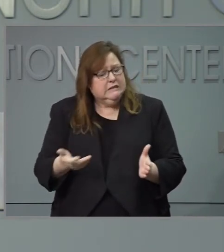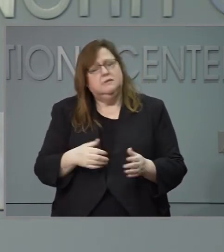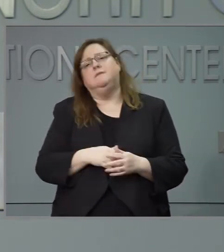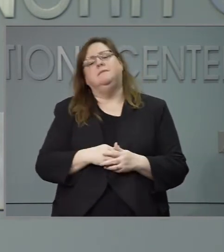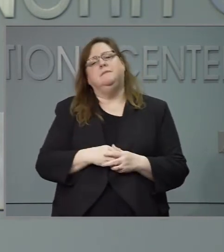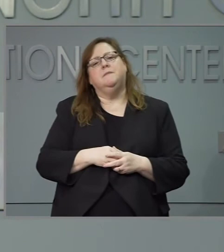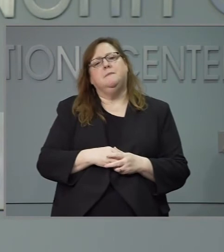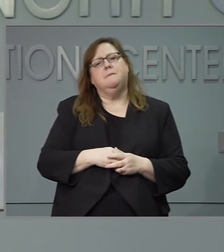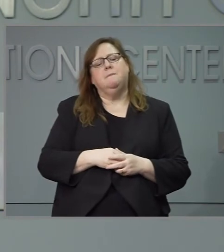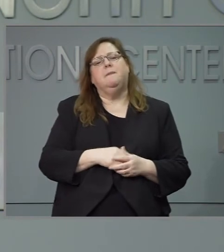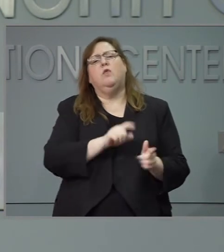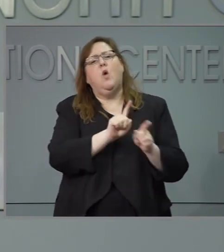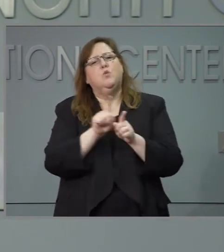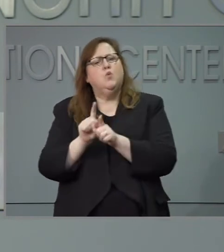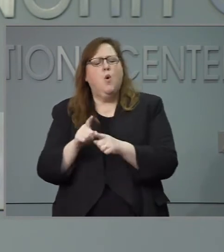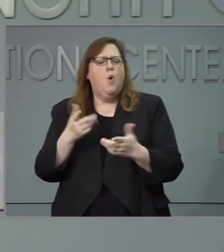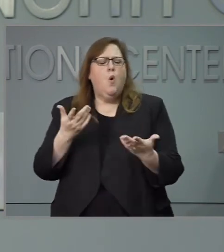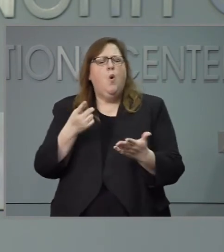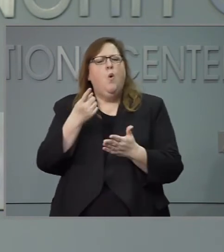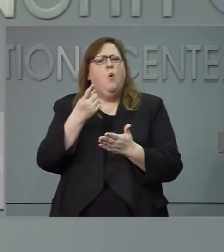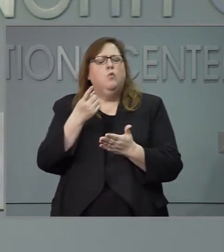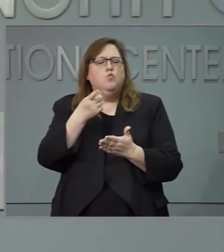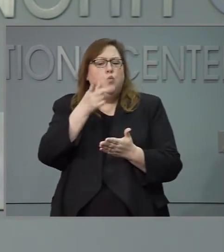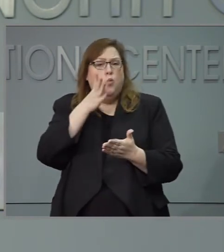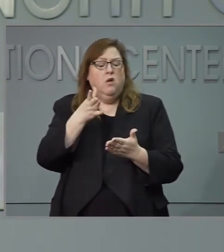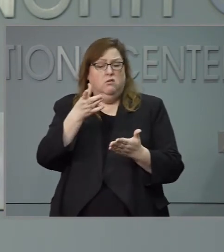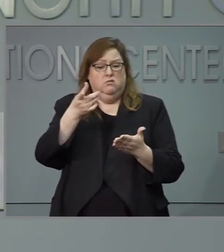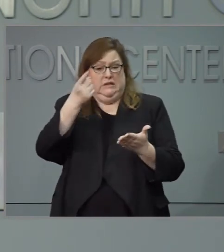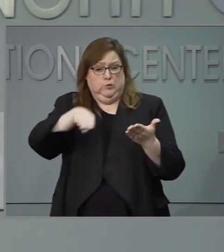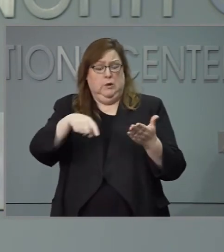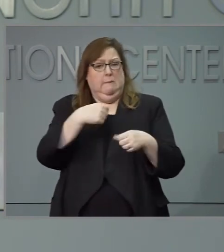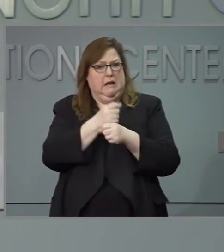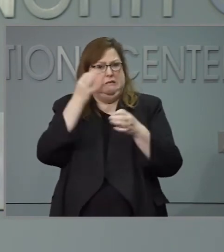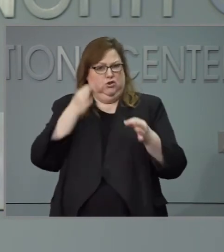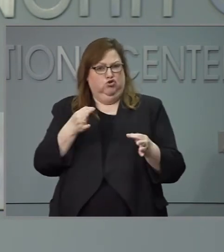COOPER, LA LEGISLATURA HA INTENTADO HACER AUMENTO DE